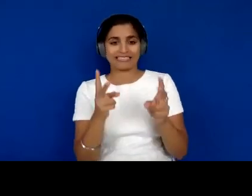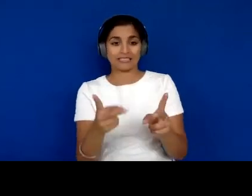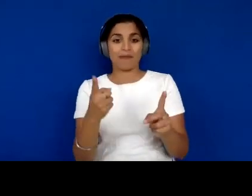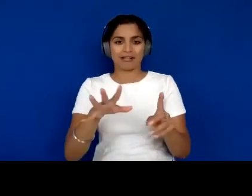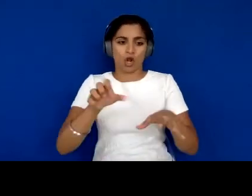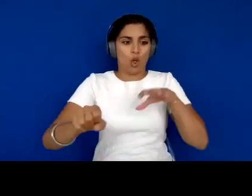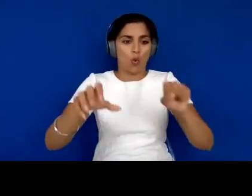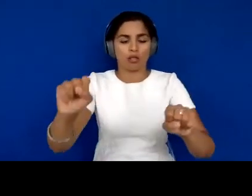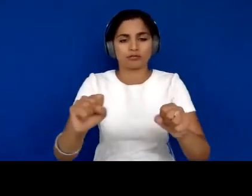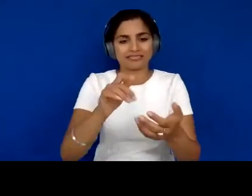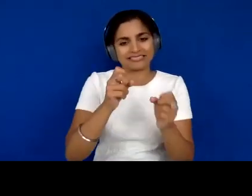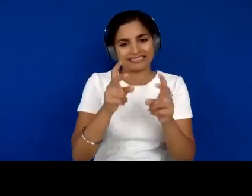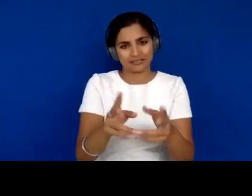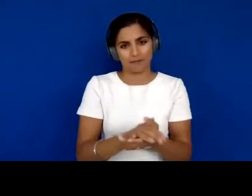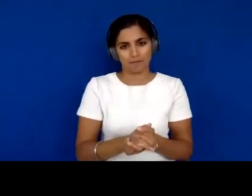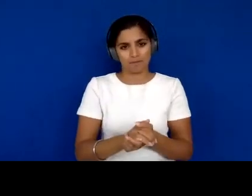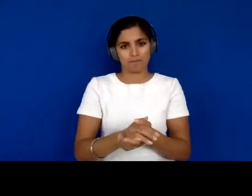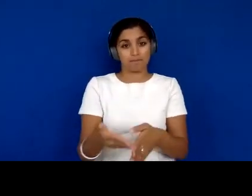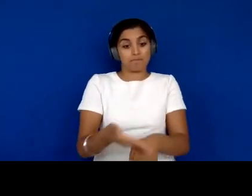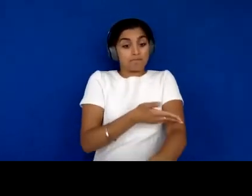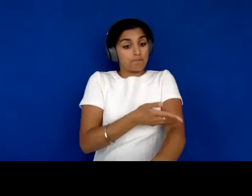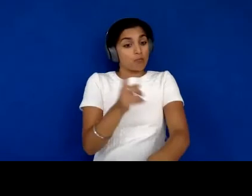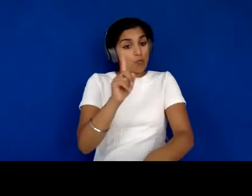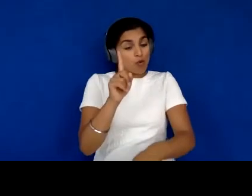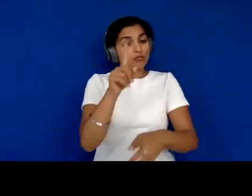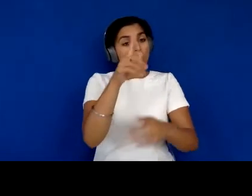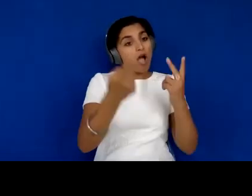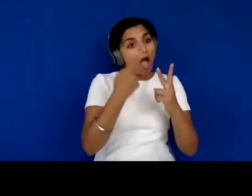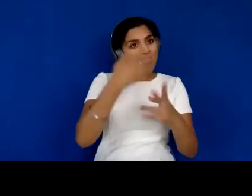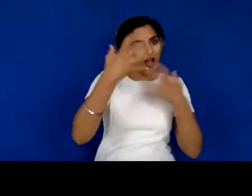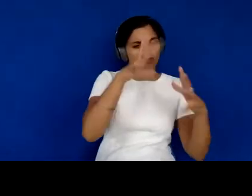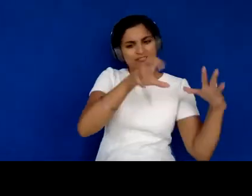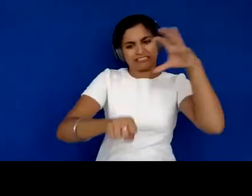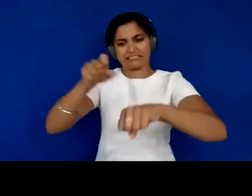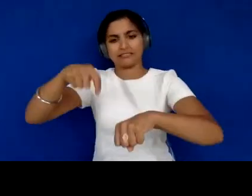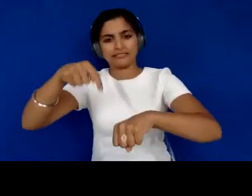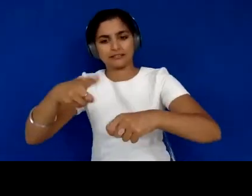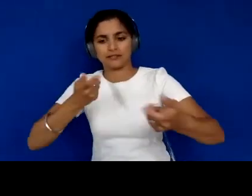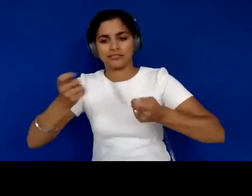occupied territories the resulting societies require a multiplicity of